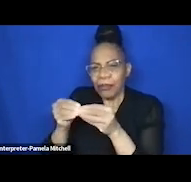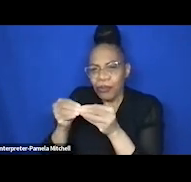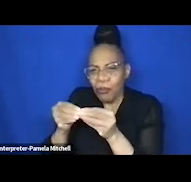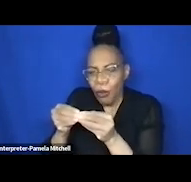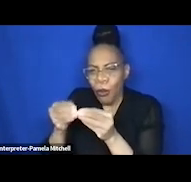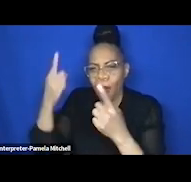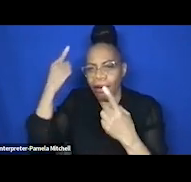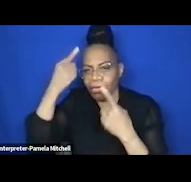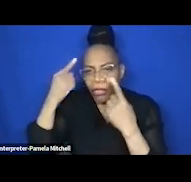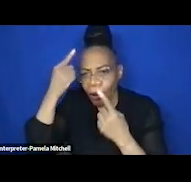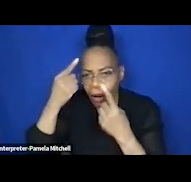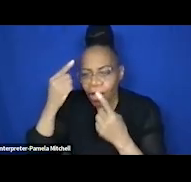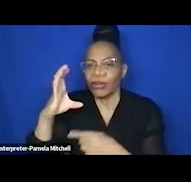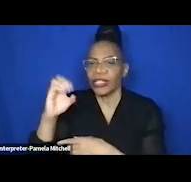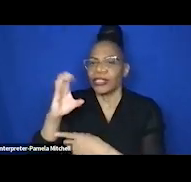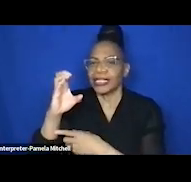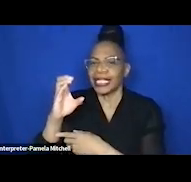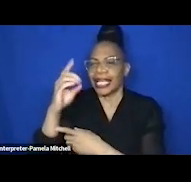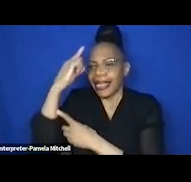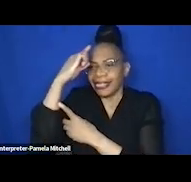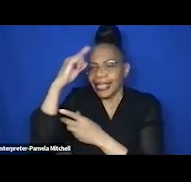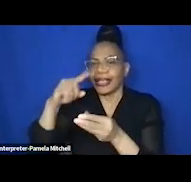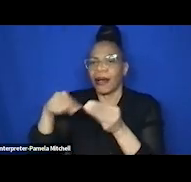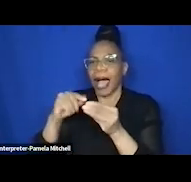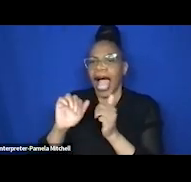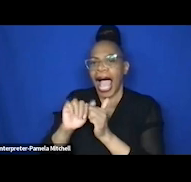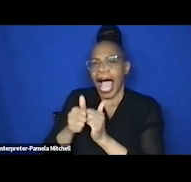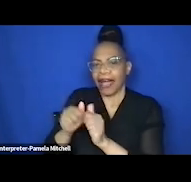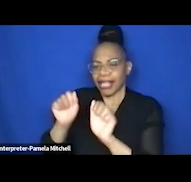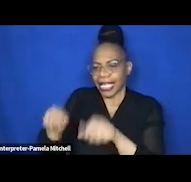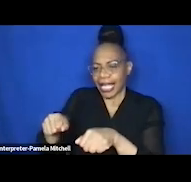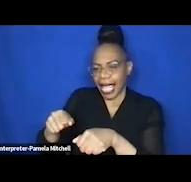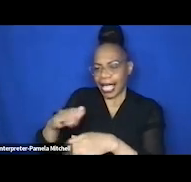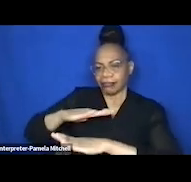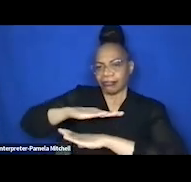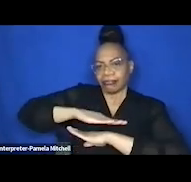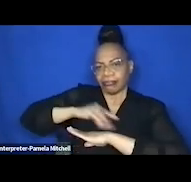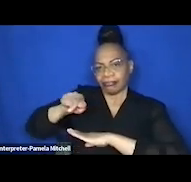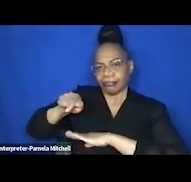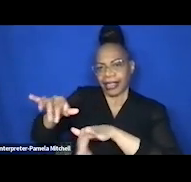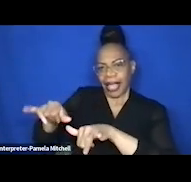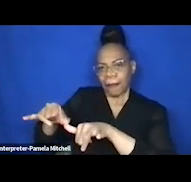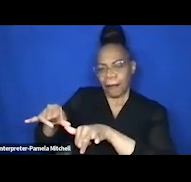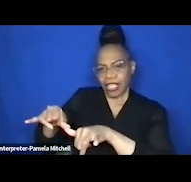or that CoCs can think about how they can meet that measure more effectively or more quickly, right?